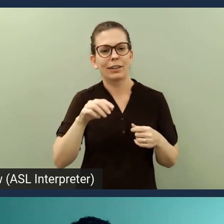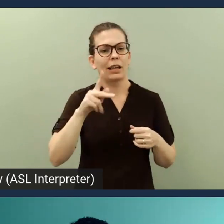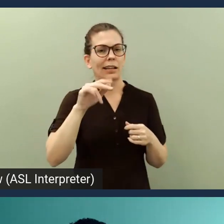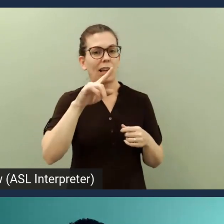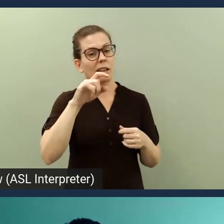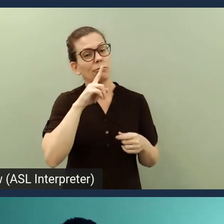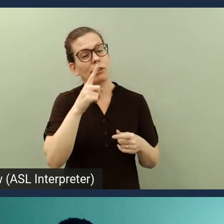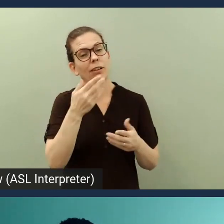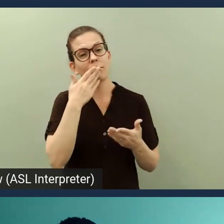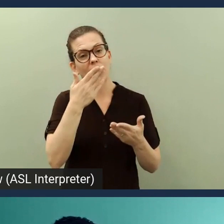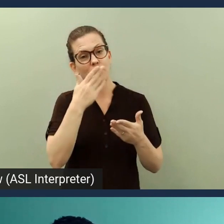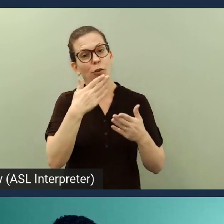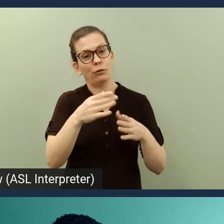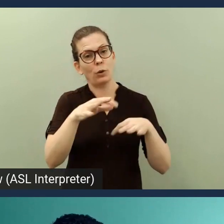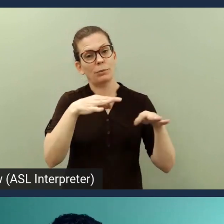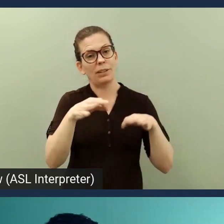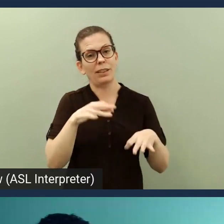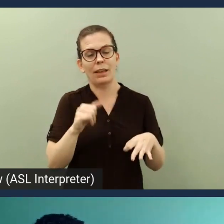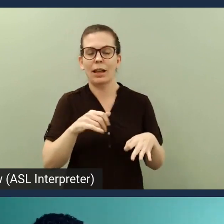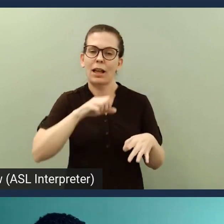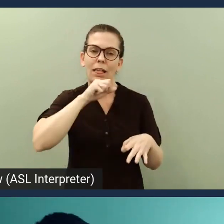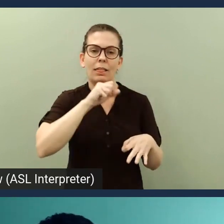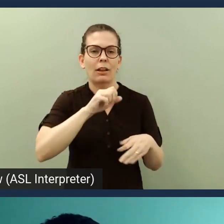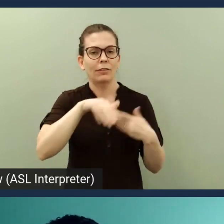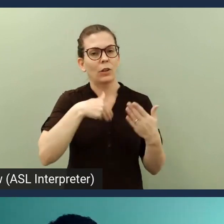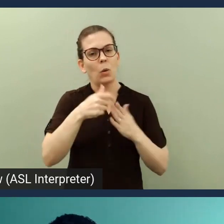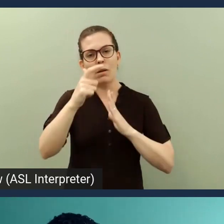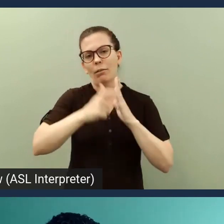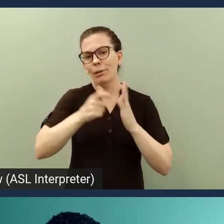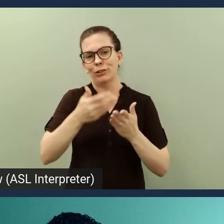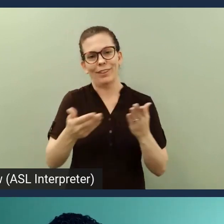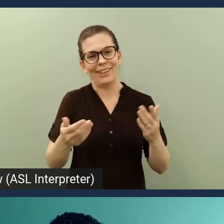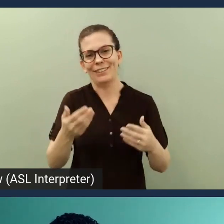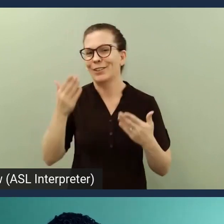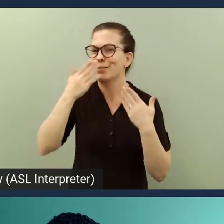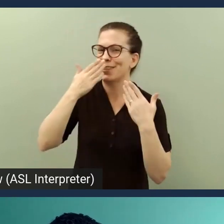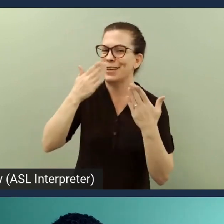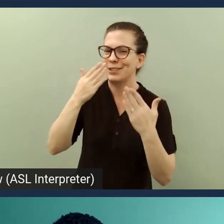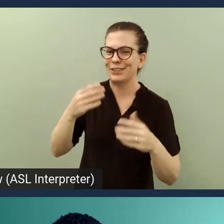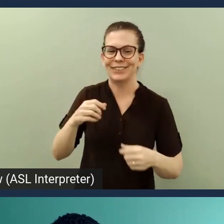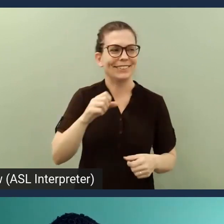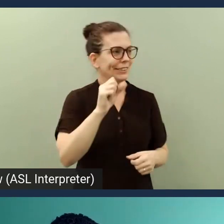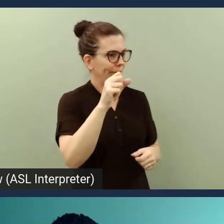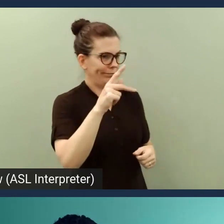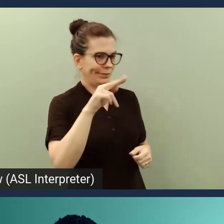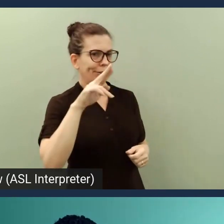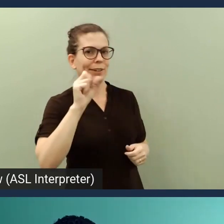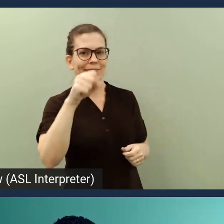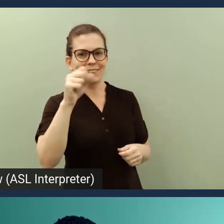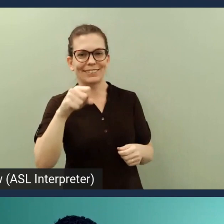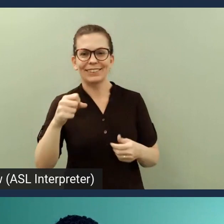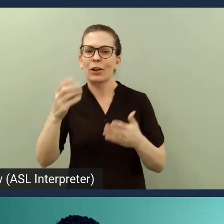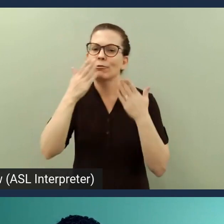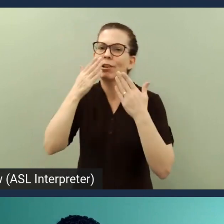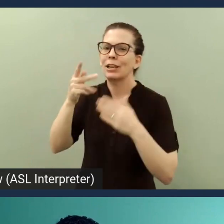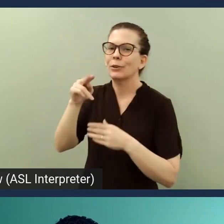I love the whole automation thing, so thank you. - Indeed, indeed. Absolutely, thank you. Thank you Kirit, thank you very very much,